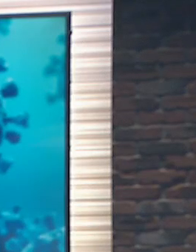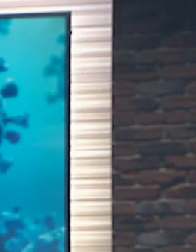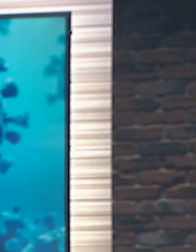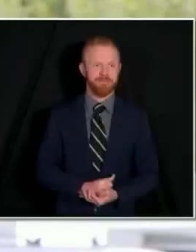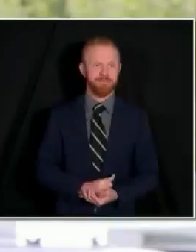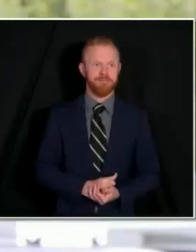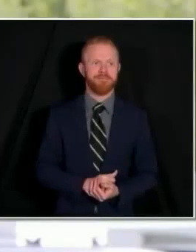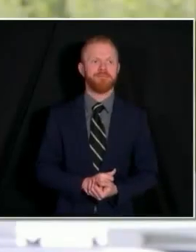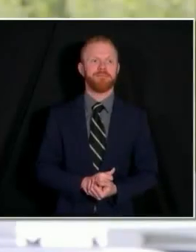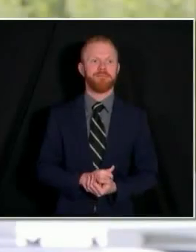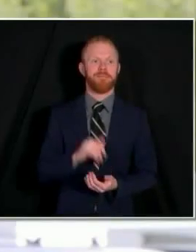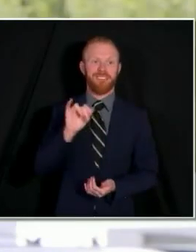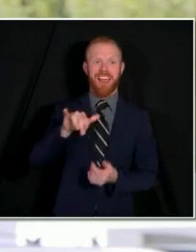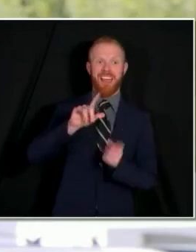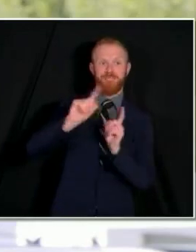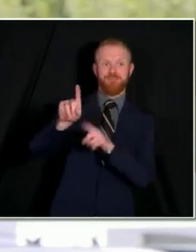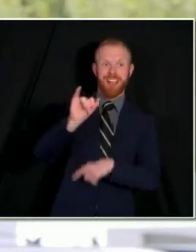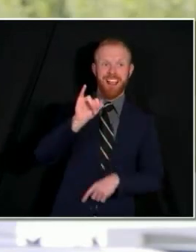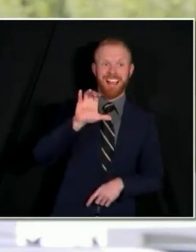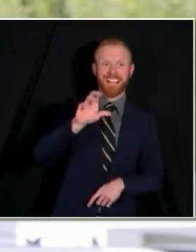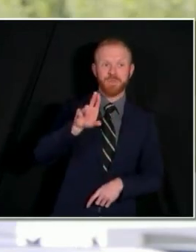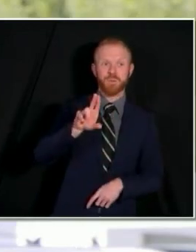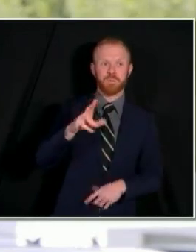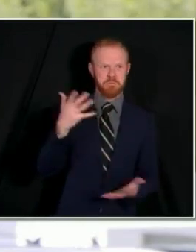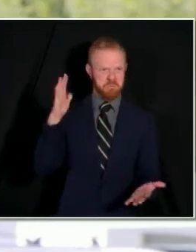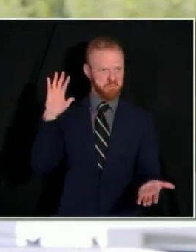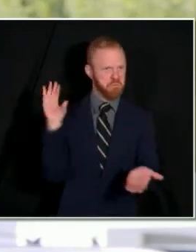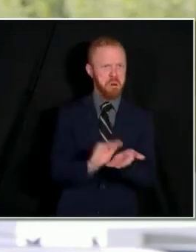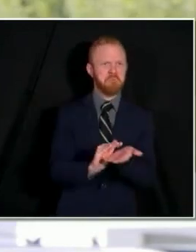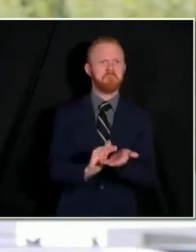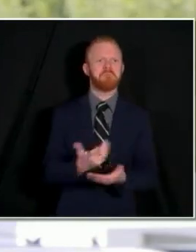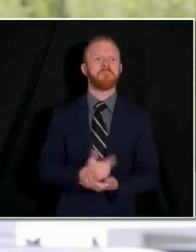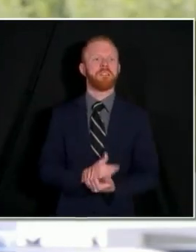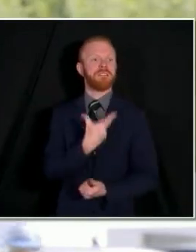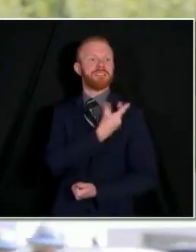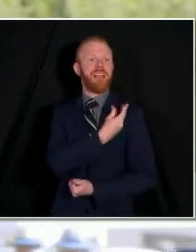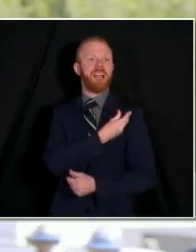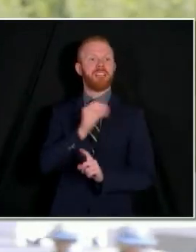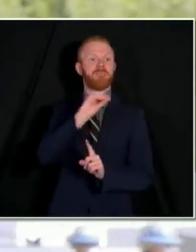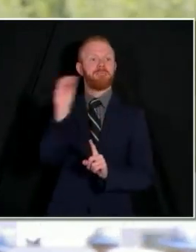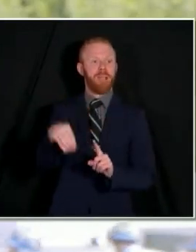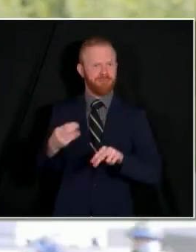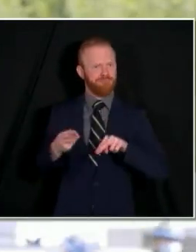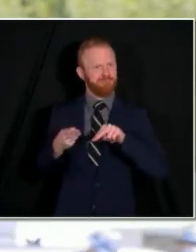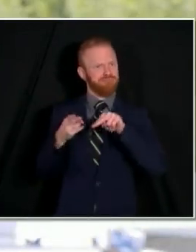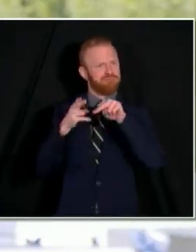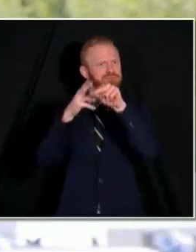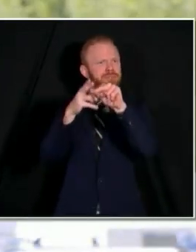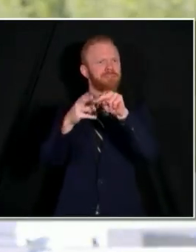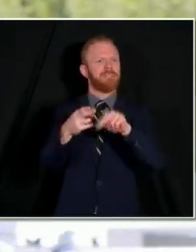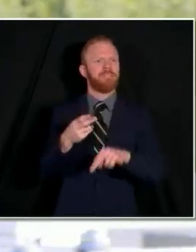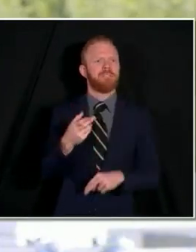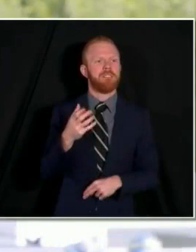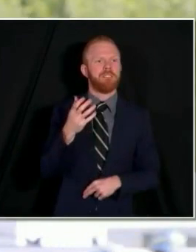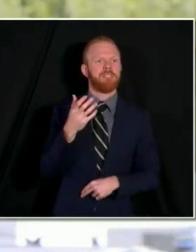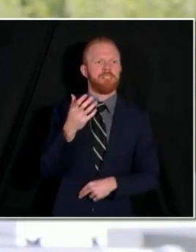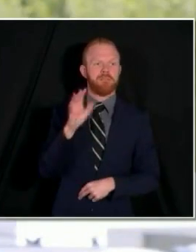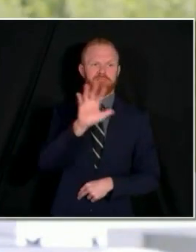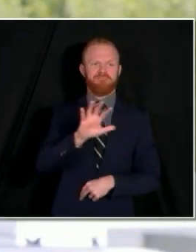BEEN HIT HARD BY THE PANDEMIC GOVERNOR NEWSOM TODAY VISITING THAT SITE IN LA SAYING WE'RE MAKING PROGRESS BUT STILL MORE NEEDS TO HAPPEN.